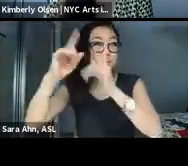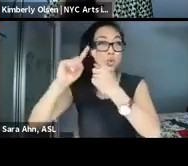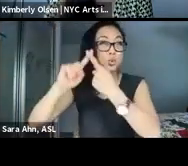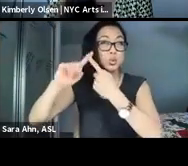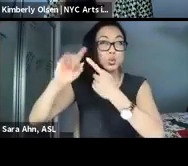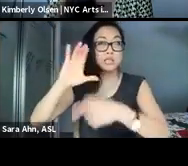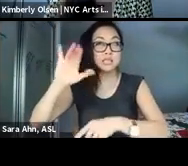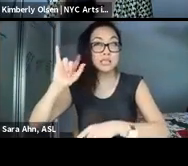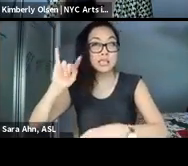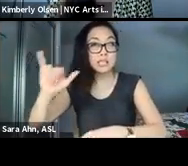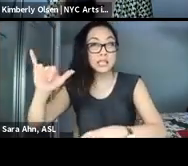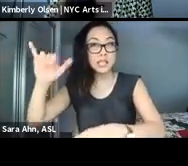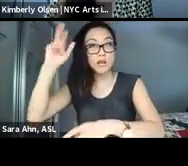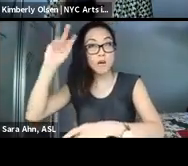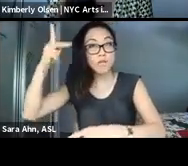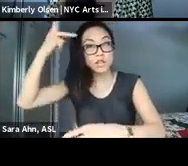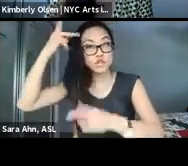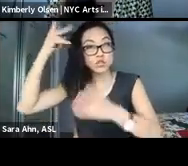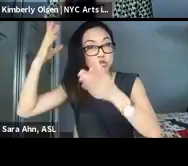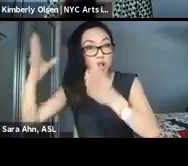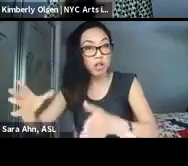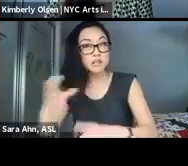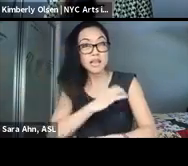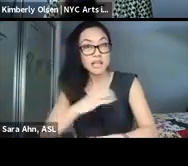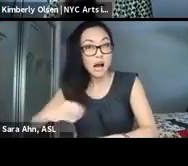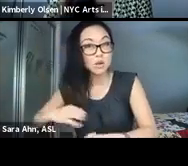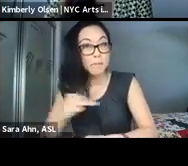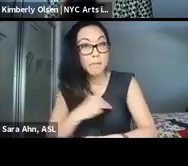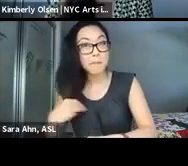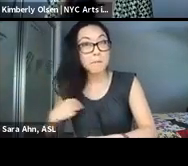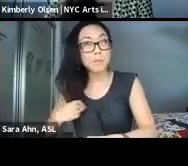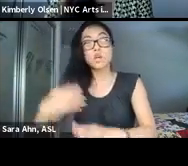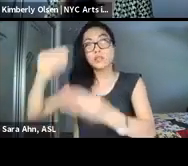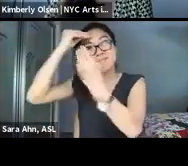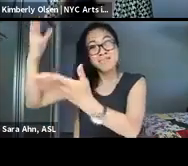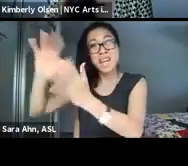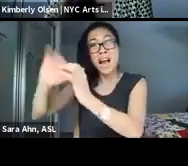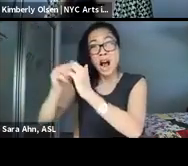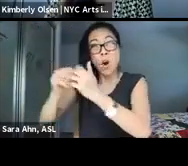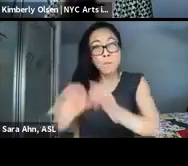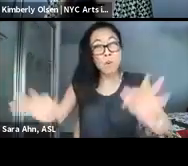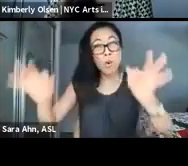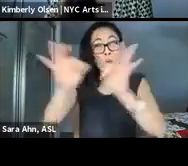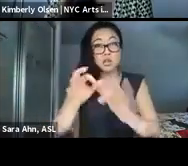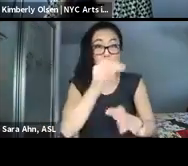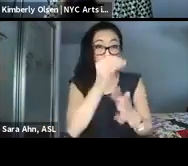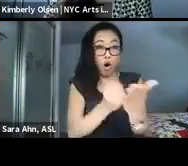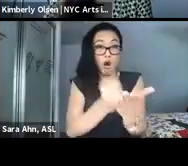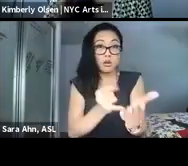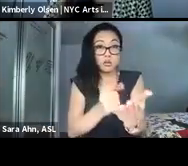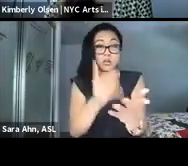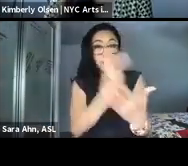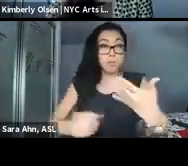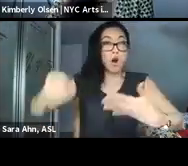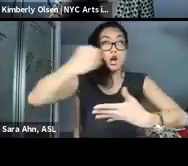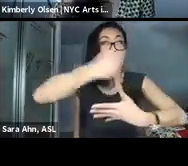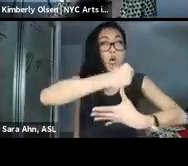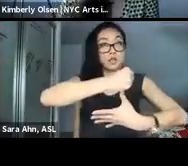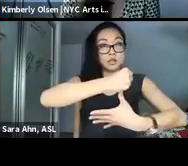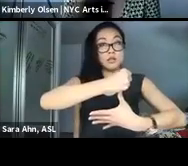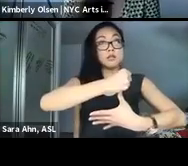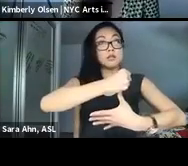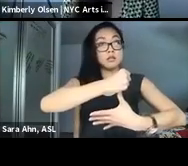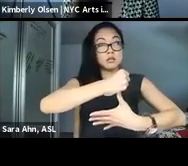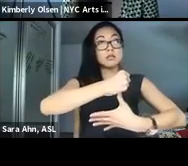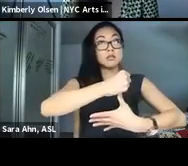are preserved? How can we ensure that it is provided at the state level so our state and